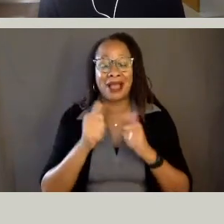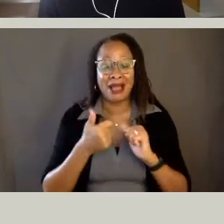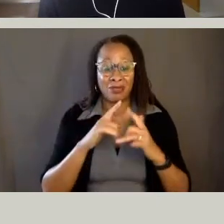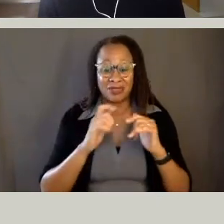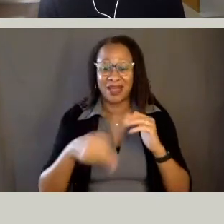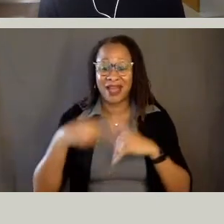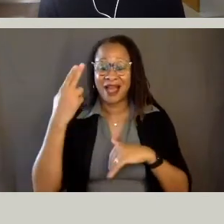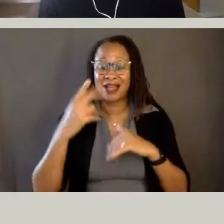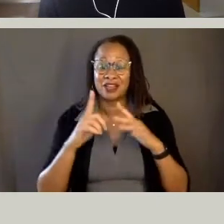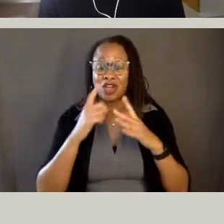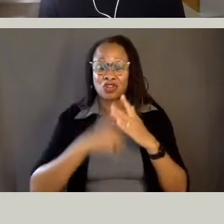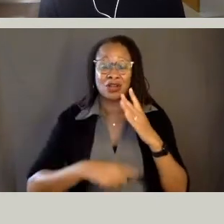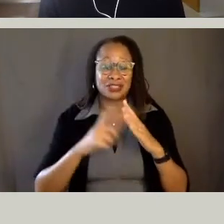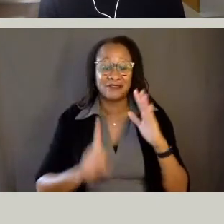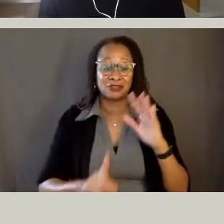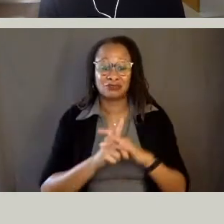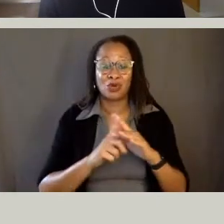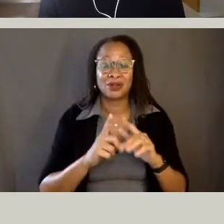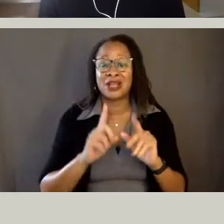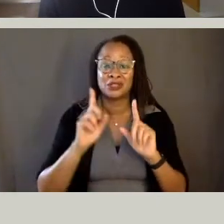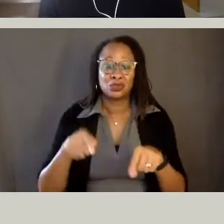of attending something like getting real usually.